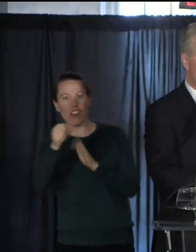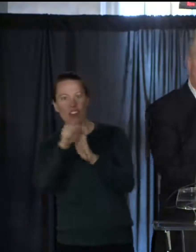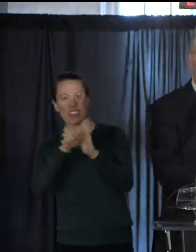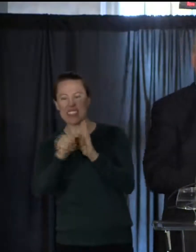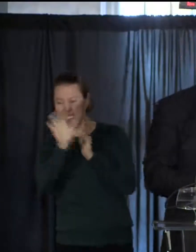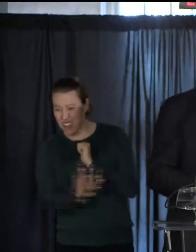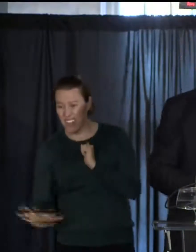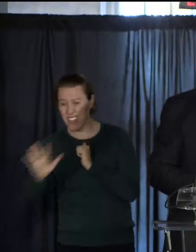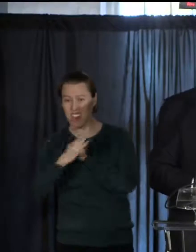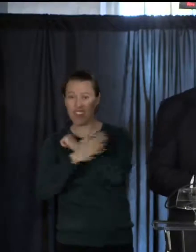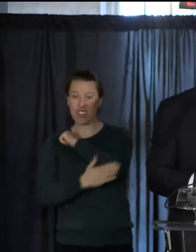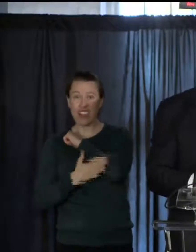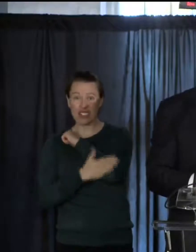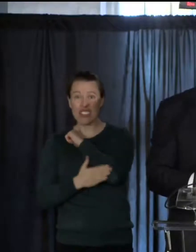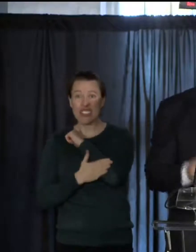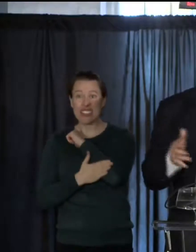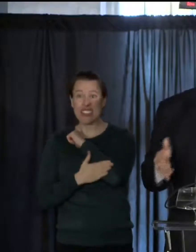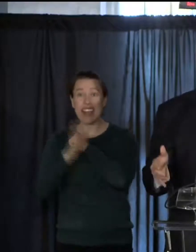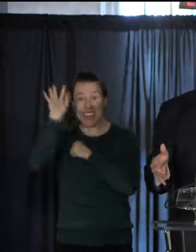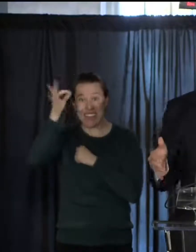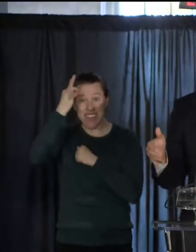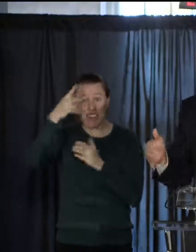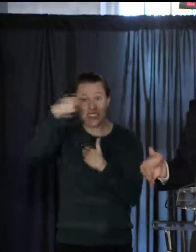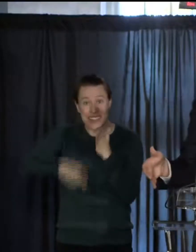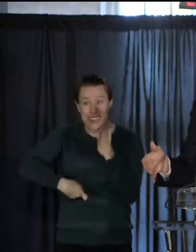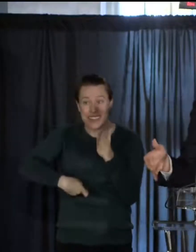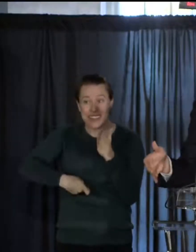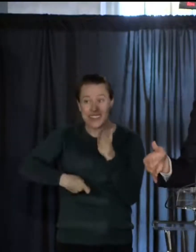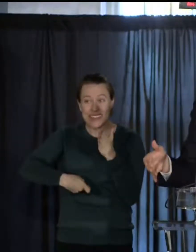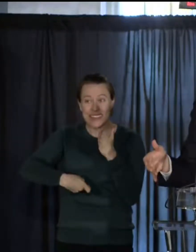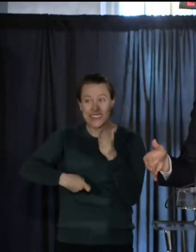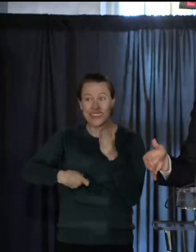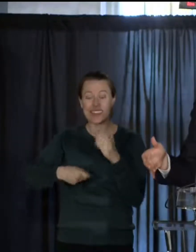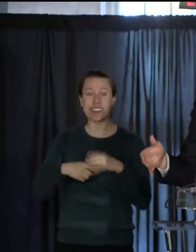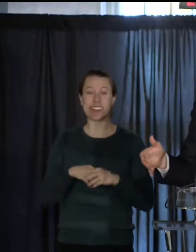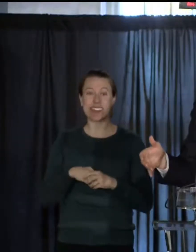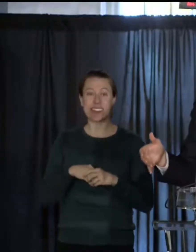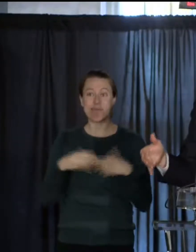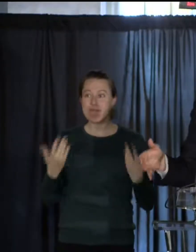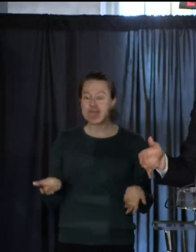FEDERAL TAXES. AND YET YOU DO NOT HAVE SOMEONE